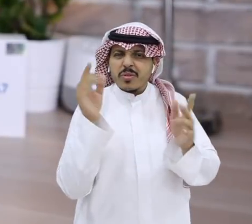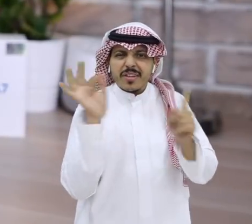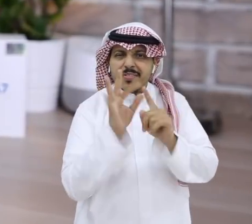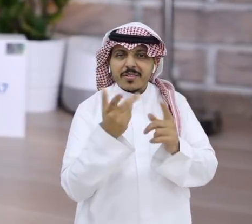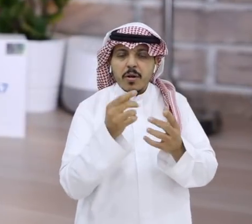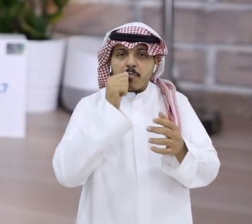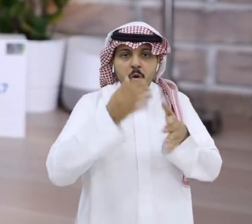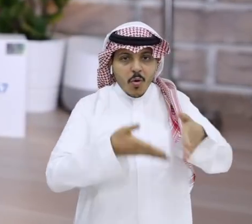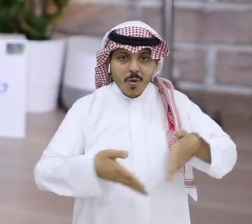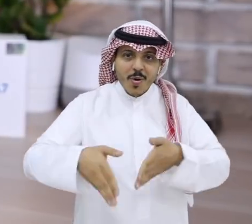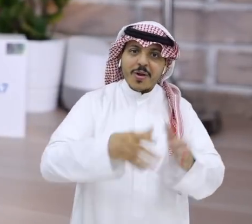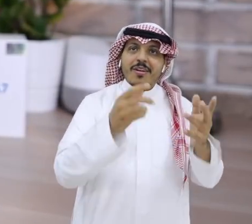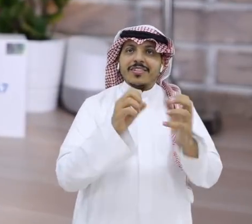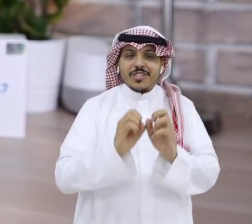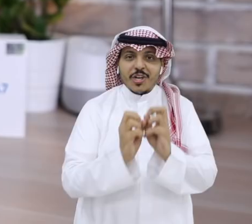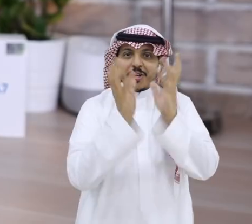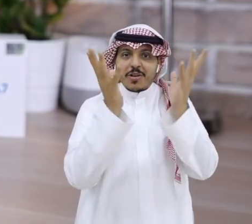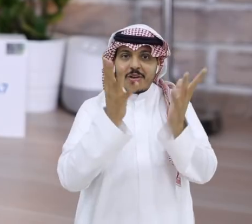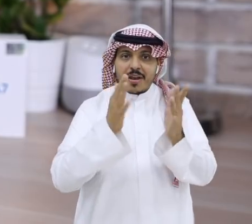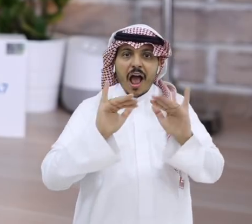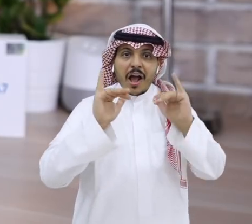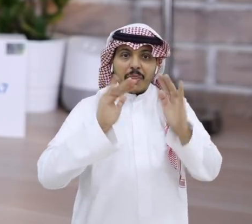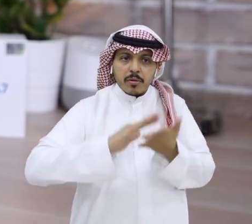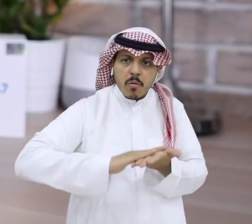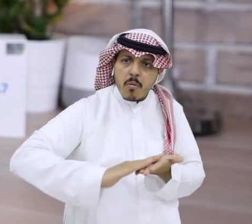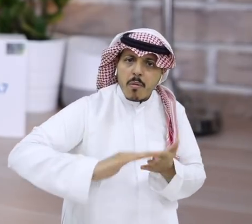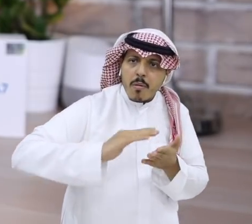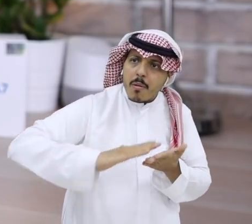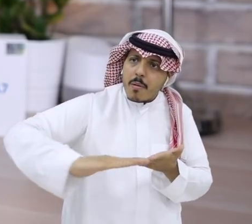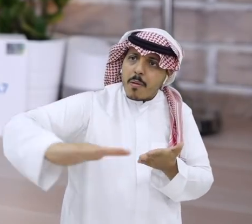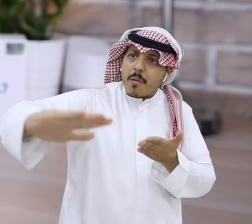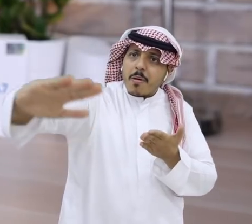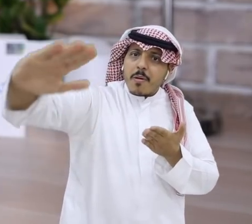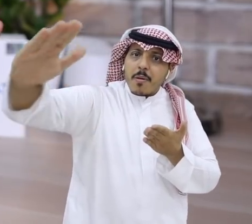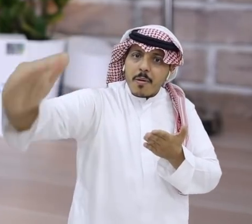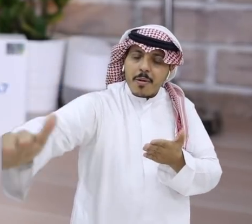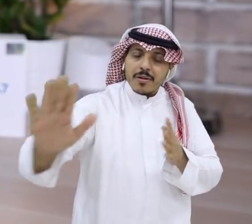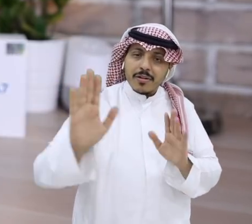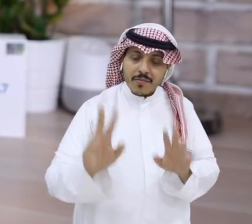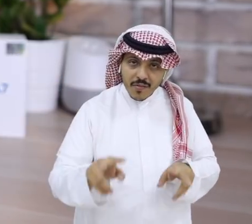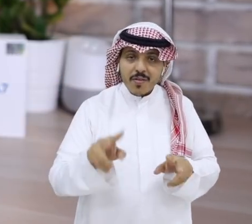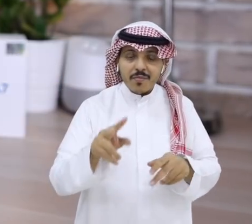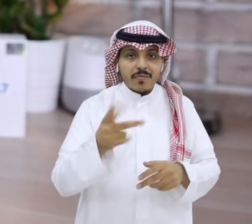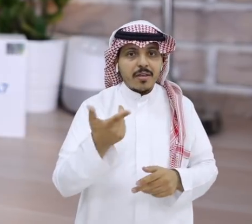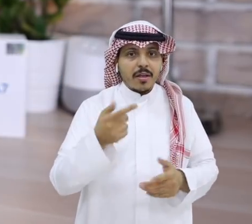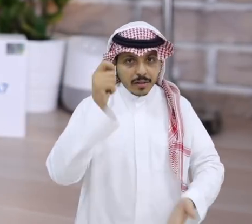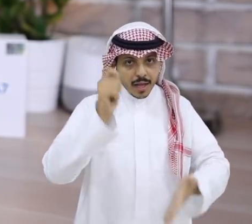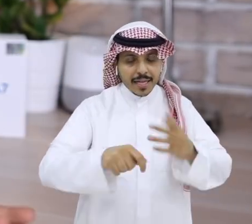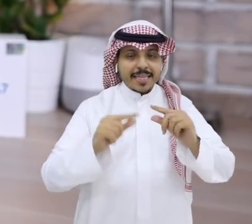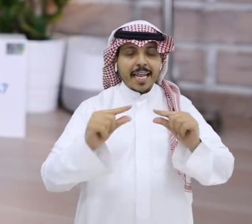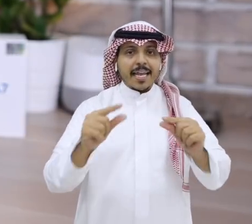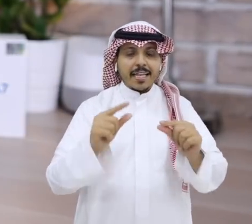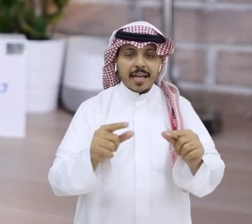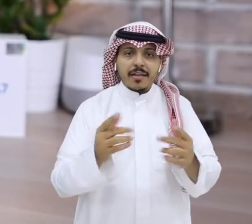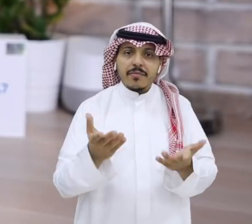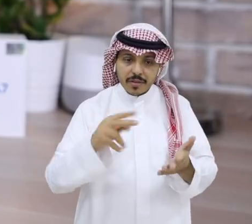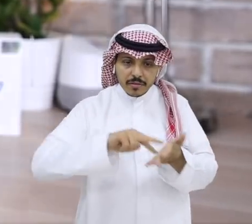There are theories that are built on many reports by NASA and BBC and other scientific reports.